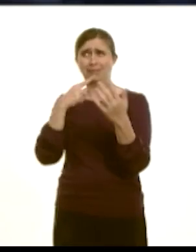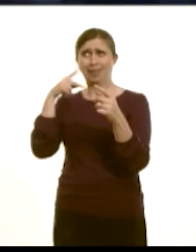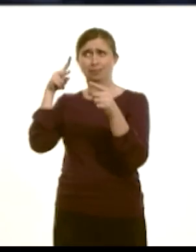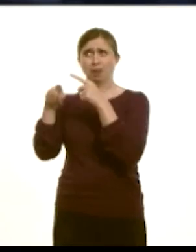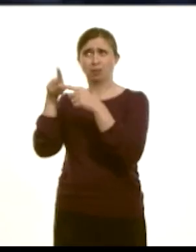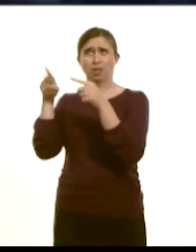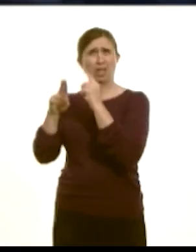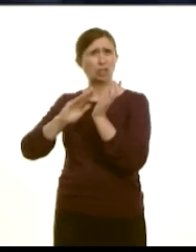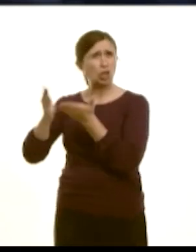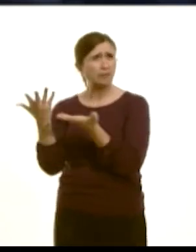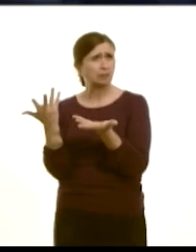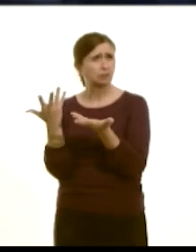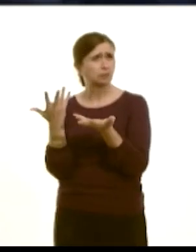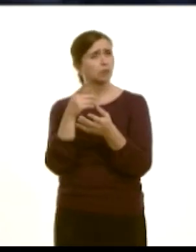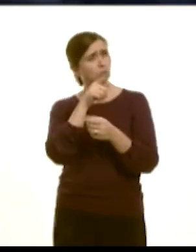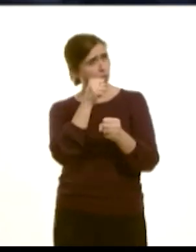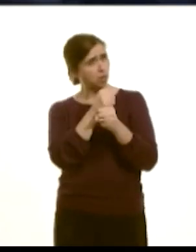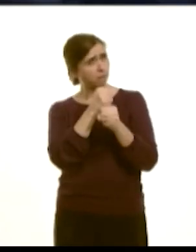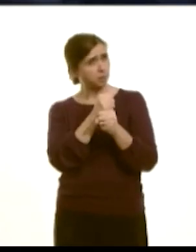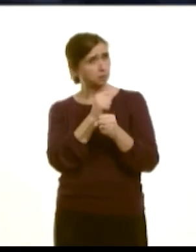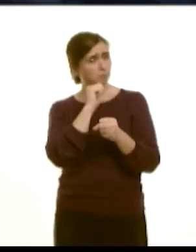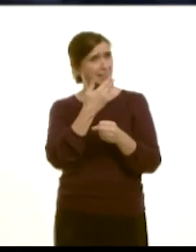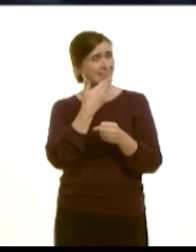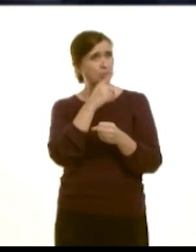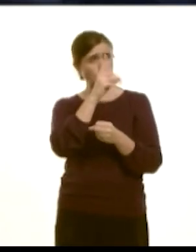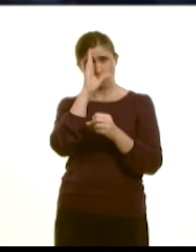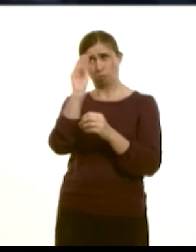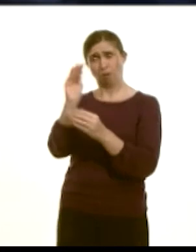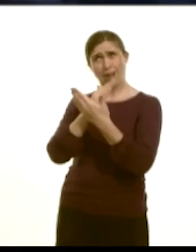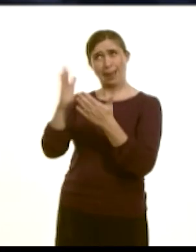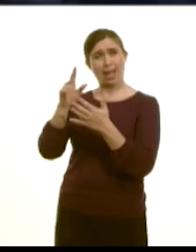So, will you as a Government make it entirely clear to Arriva Trains Wales that you are